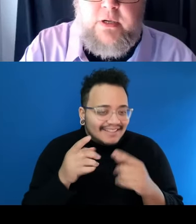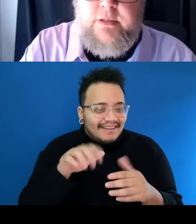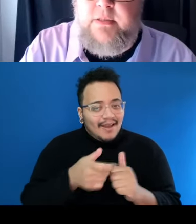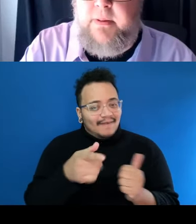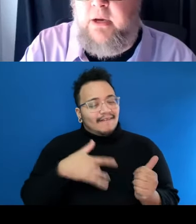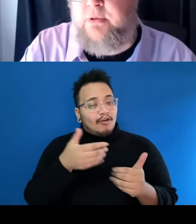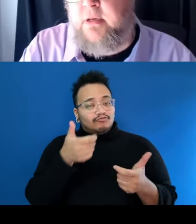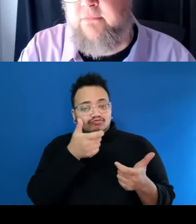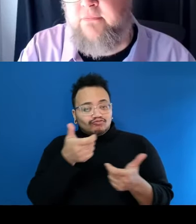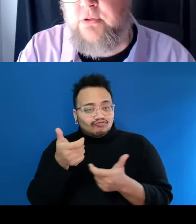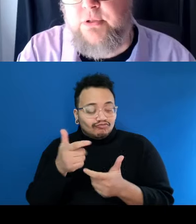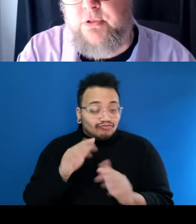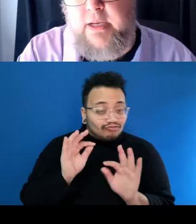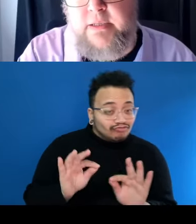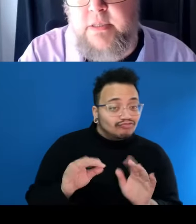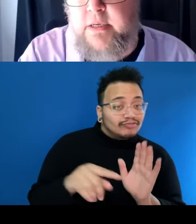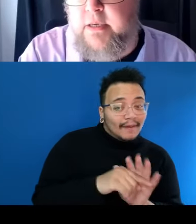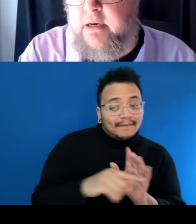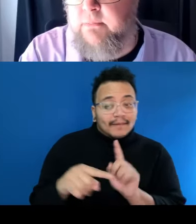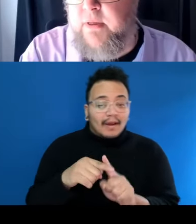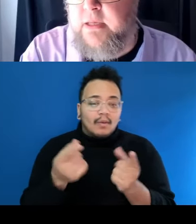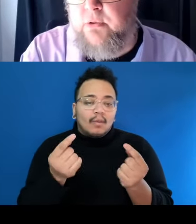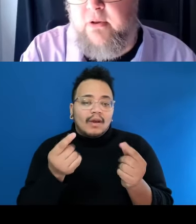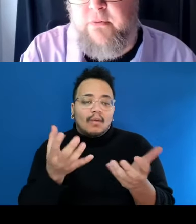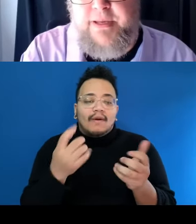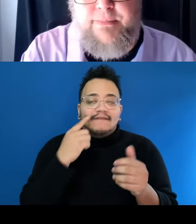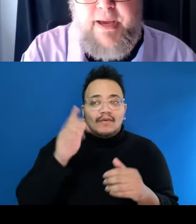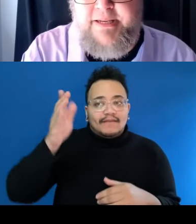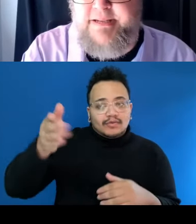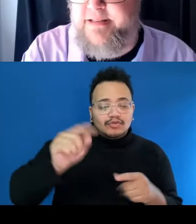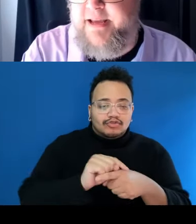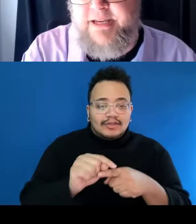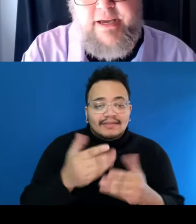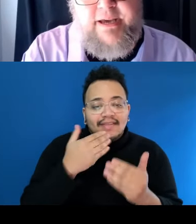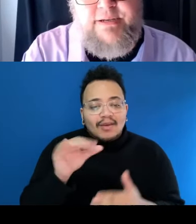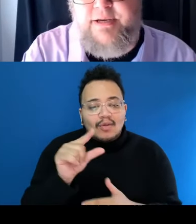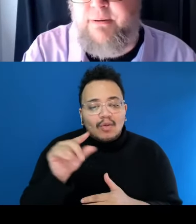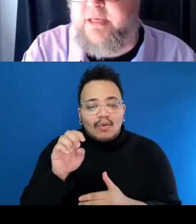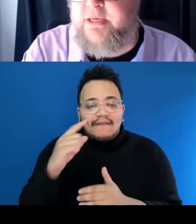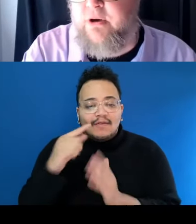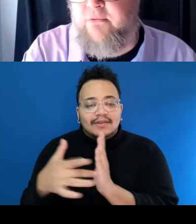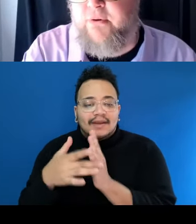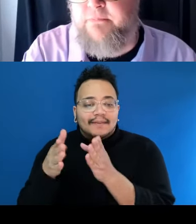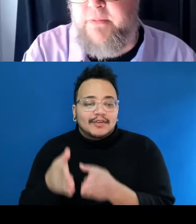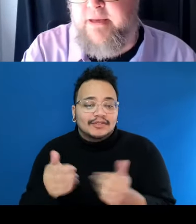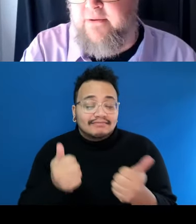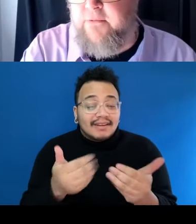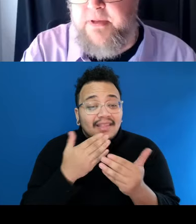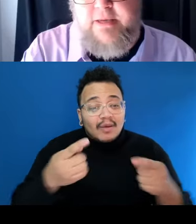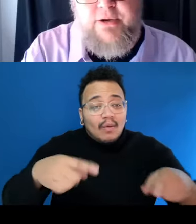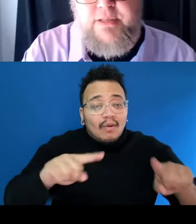as well as about future trainings. Thank you Loree for being the backend today. And thank you all for being here